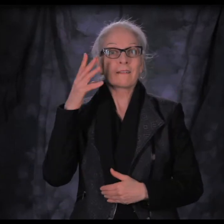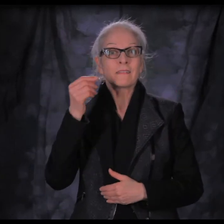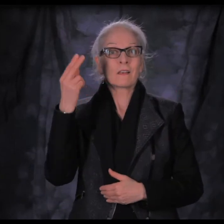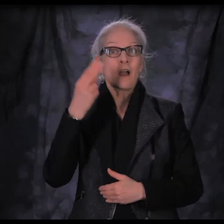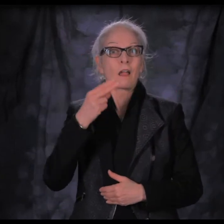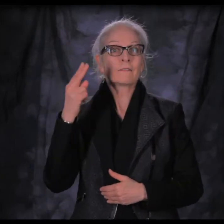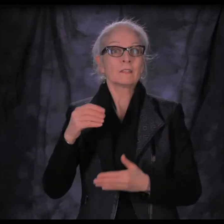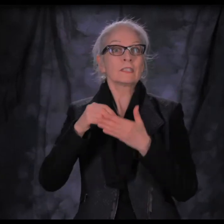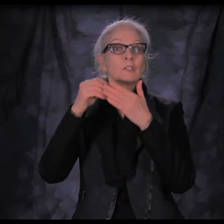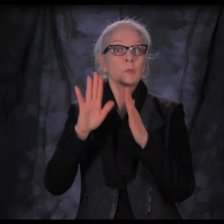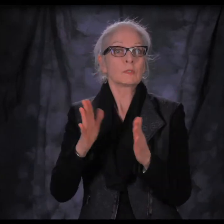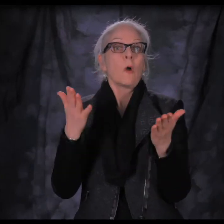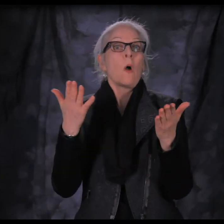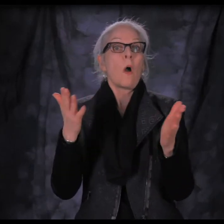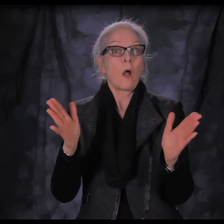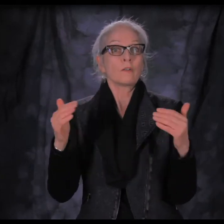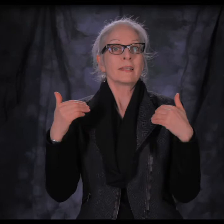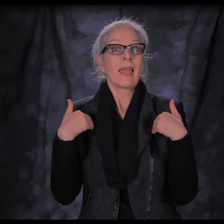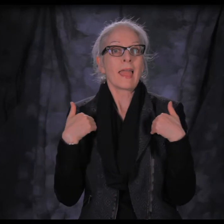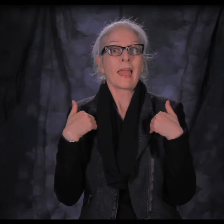If the Teacher of the Deaf and Hard of Hearing already has an